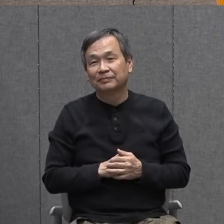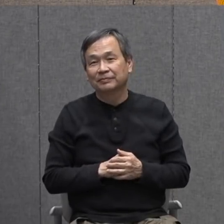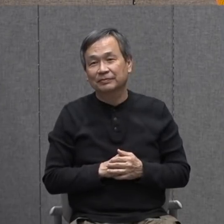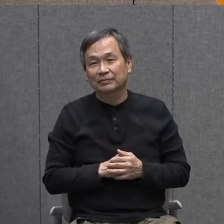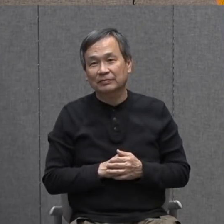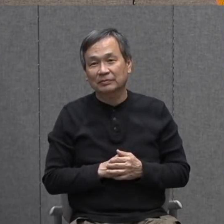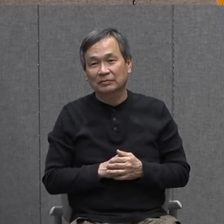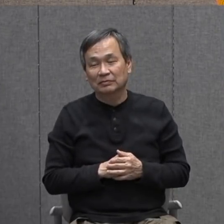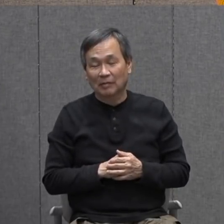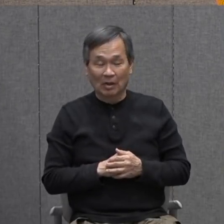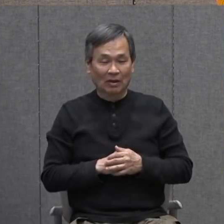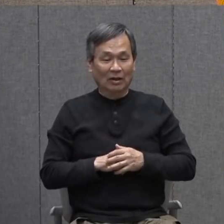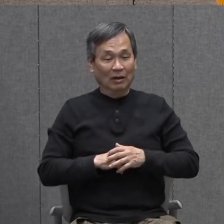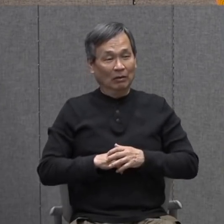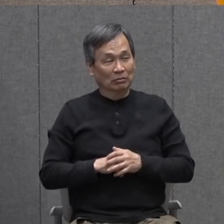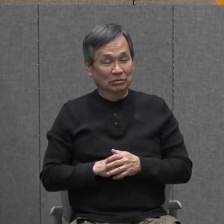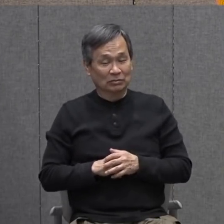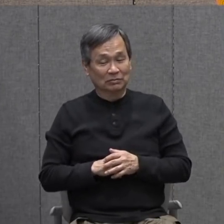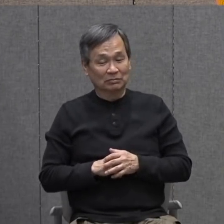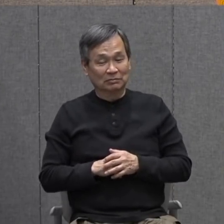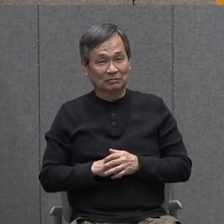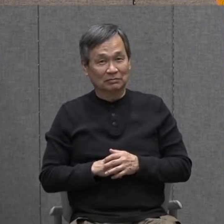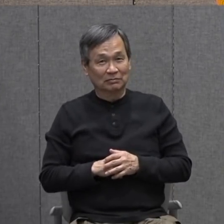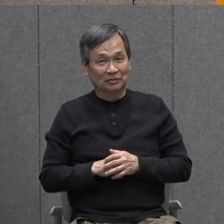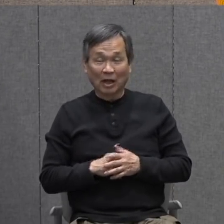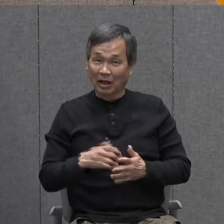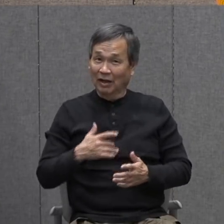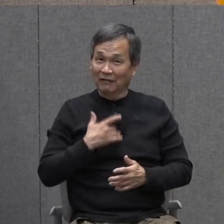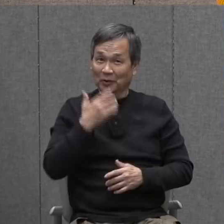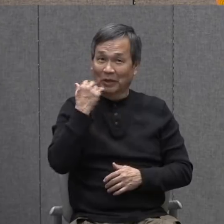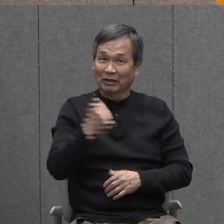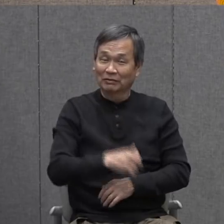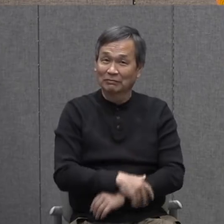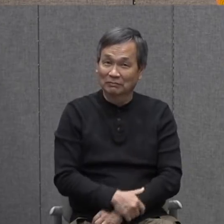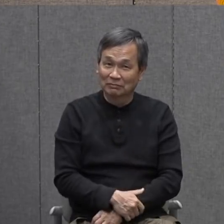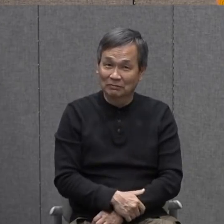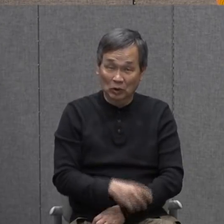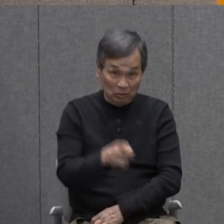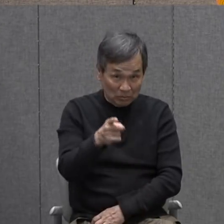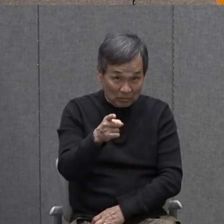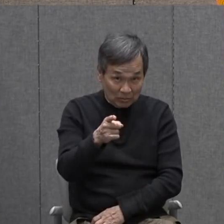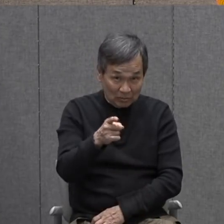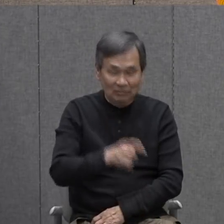Now I don't know about you but that made me feel a lot better so I feel ready to make art.